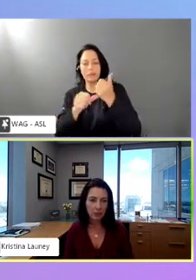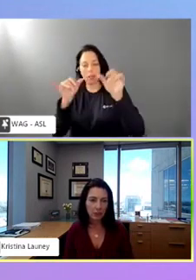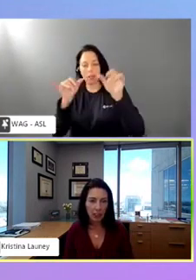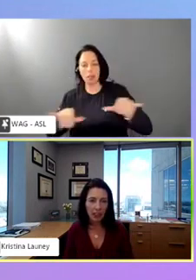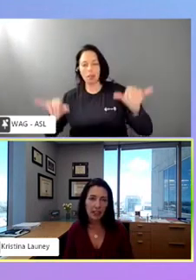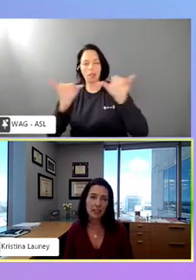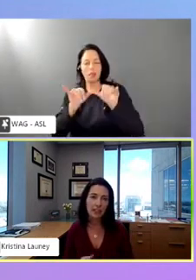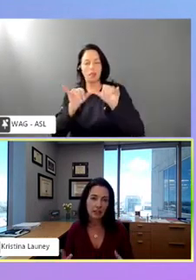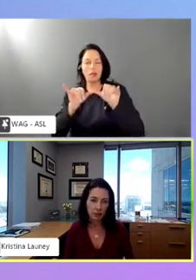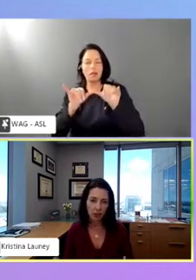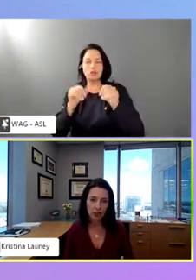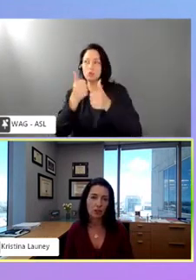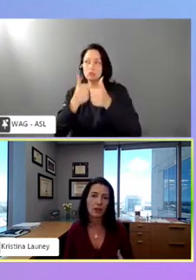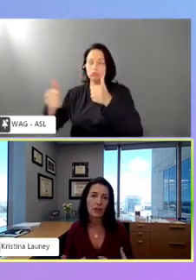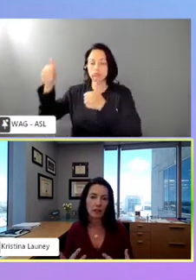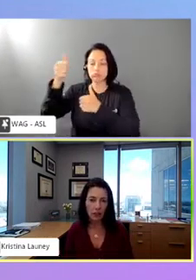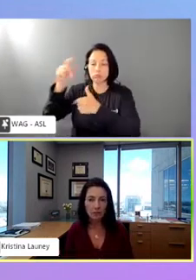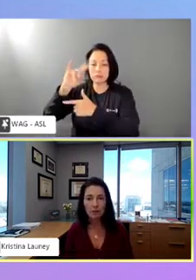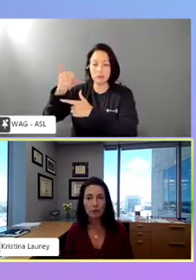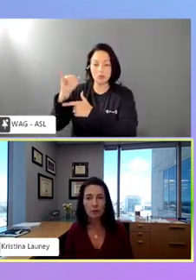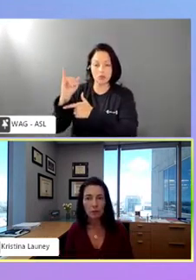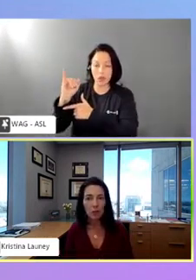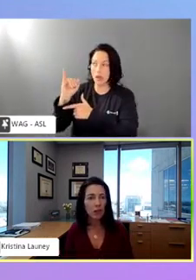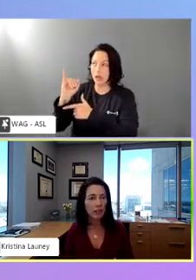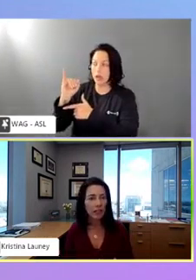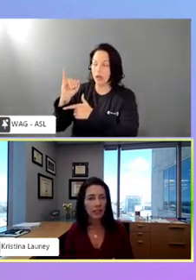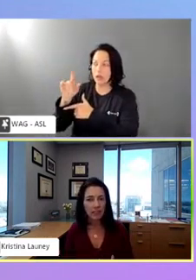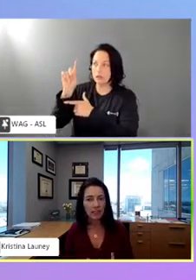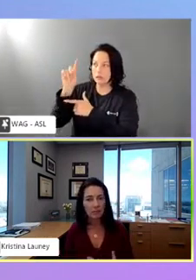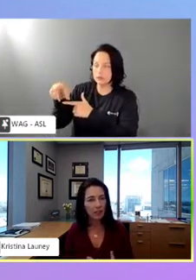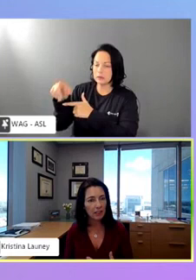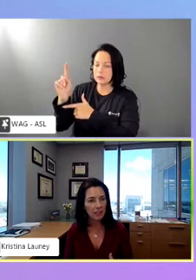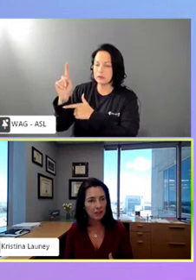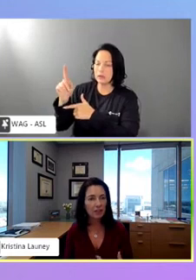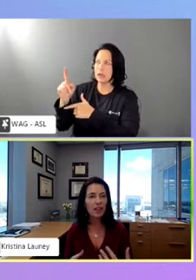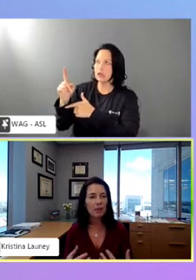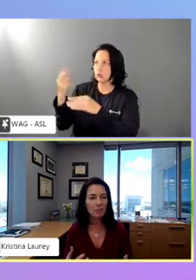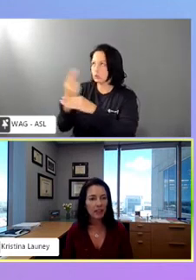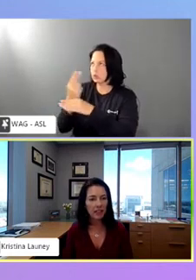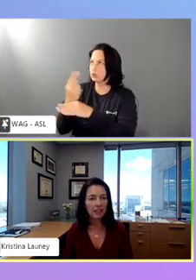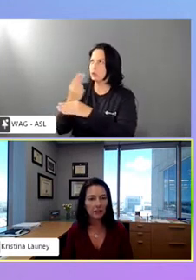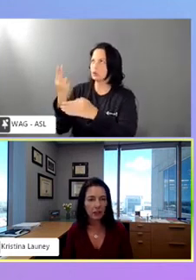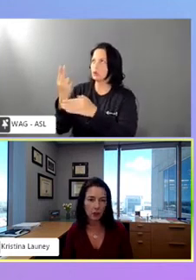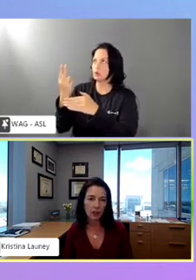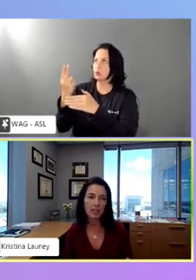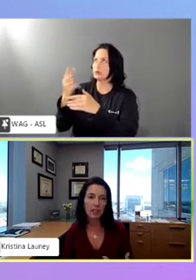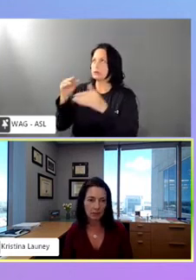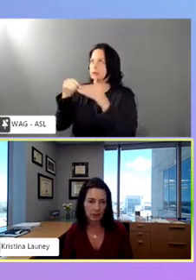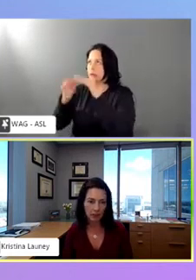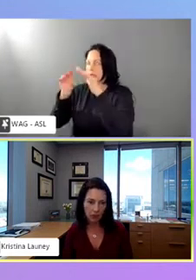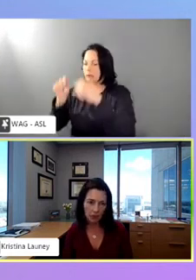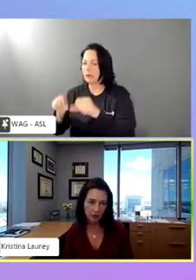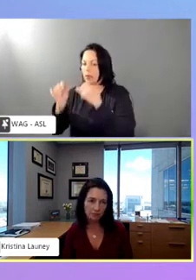so advocacy groups published a joint letter to enforce accessibility standards through the head of DOJ